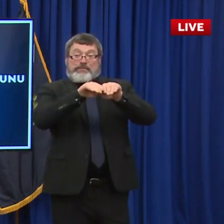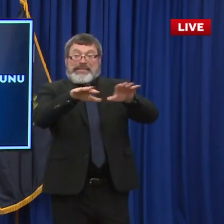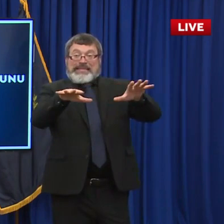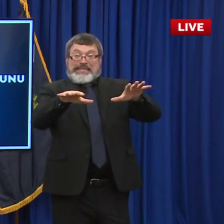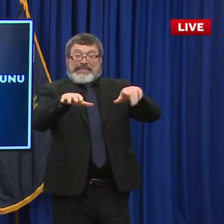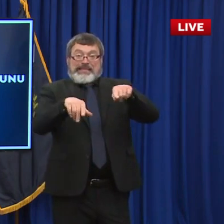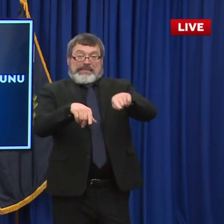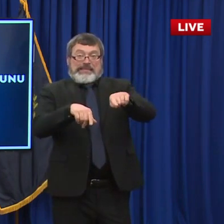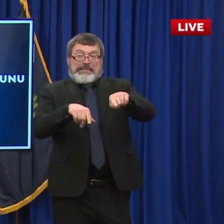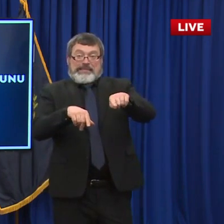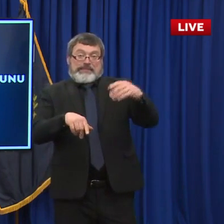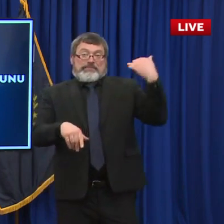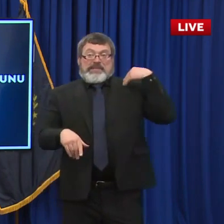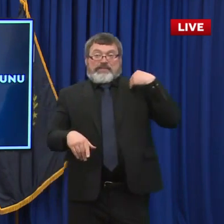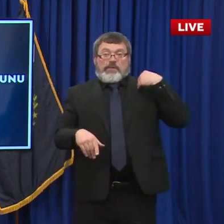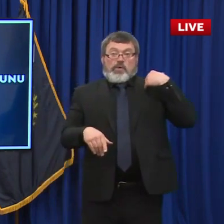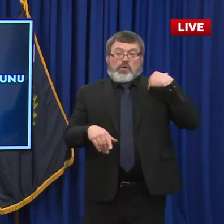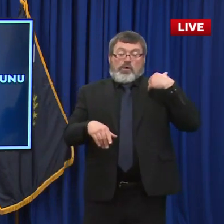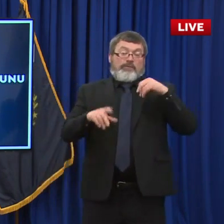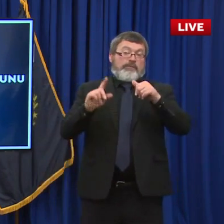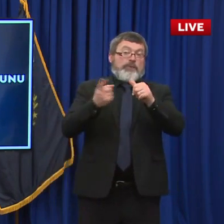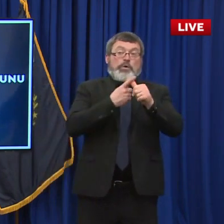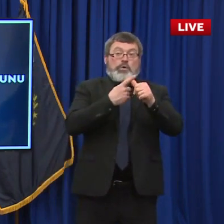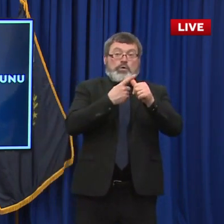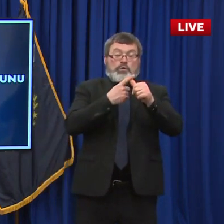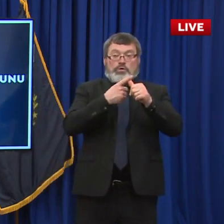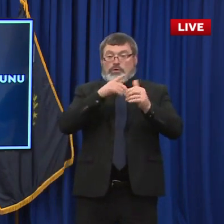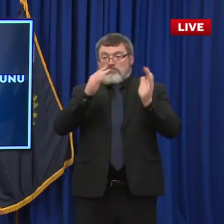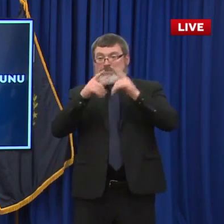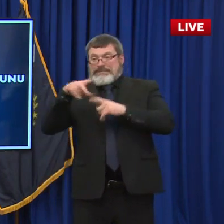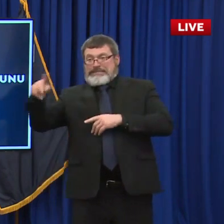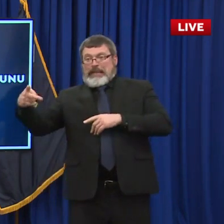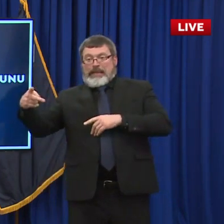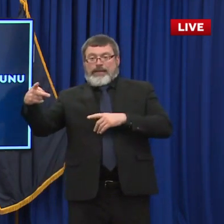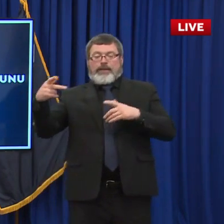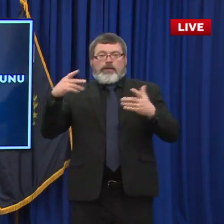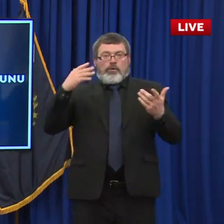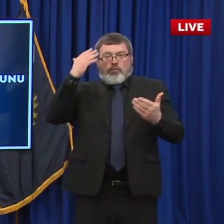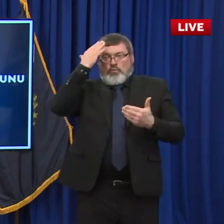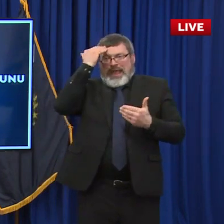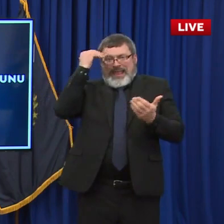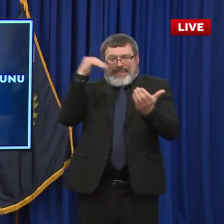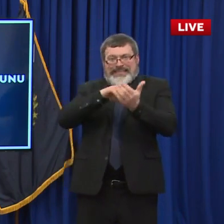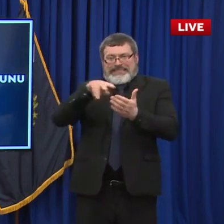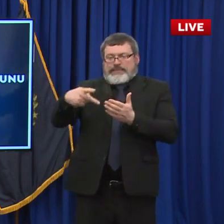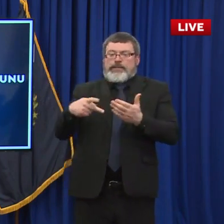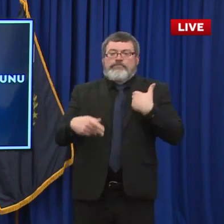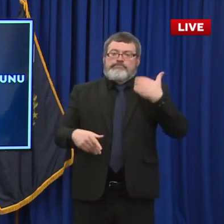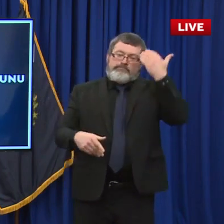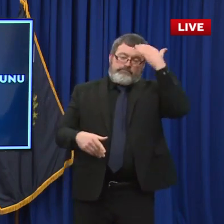DR. CHAN WHY ARE LONG-TERM CARE FACILITIES EXPERIENCING NEW OUTBREAKS OR REEXPERIENCING OUTBREAKS?